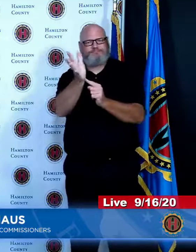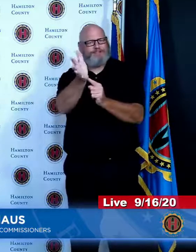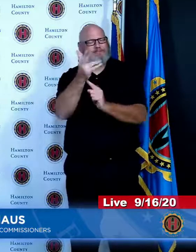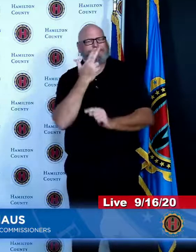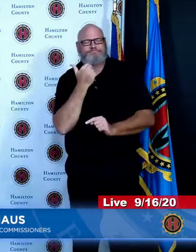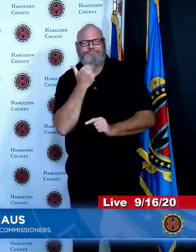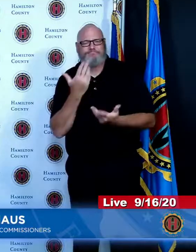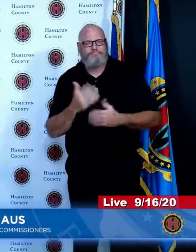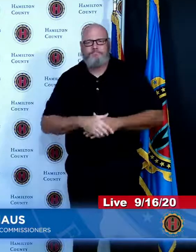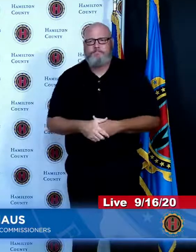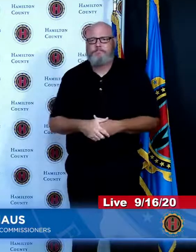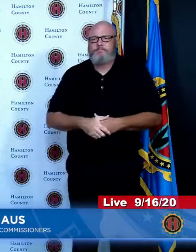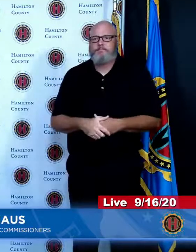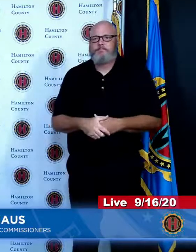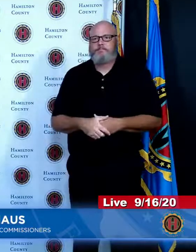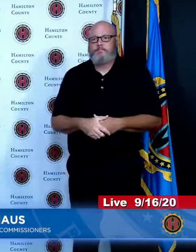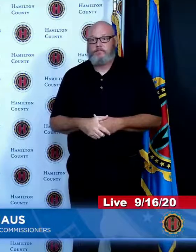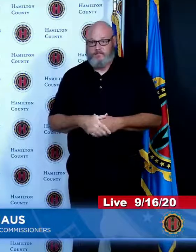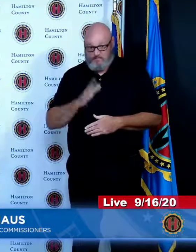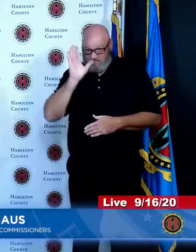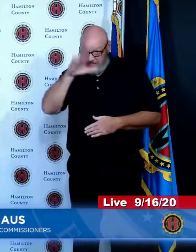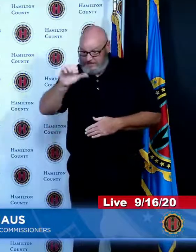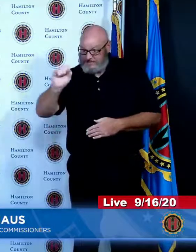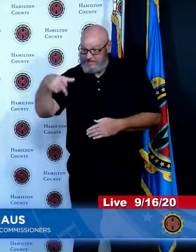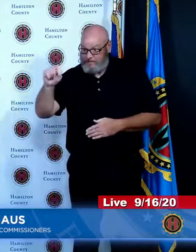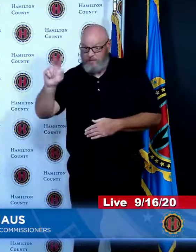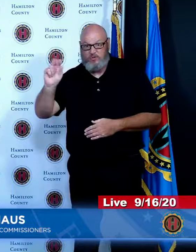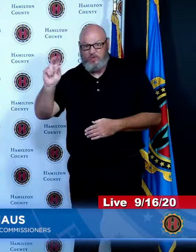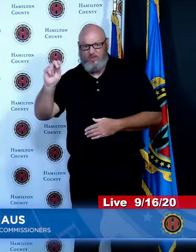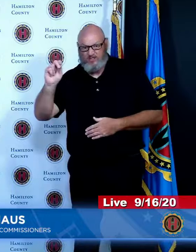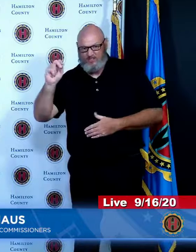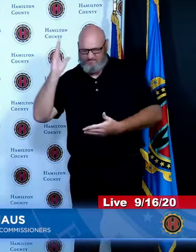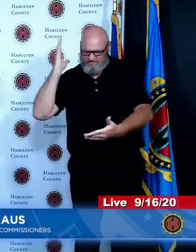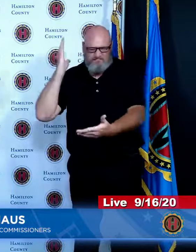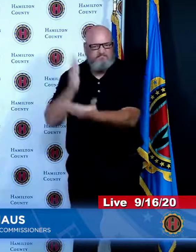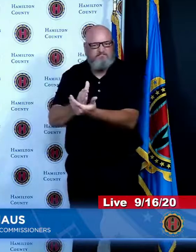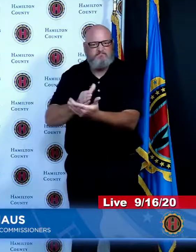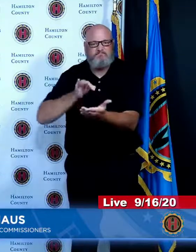so we are we're bumping up against that deadline so please please so that we can